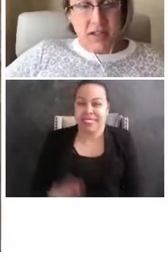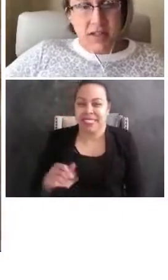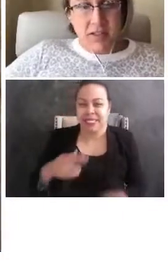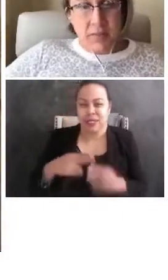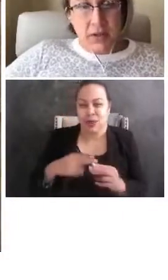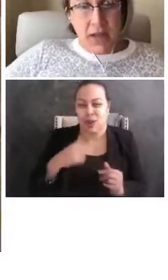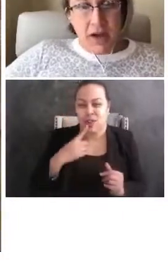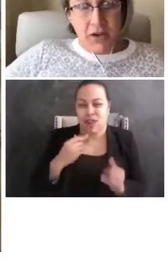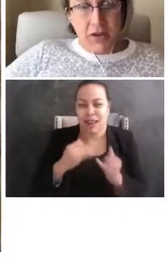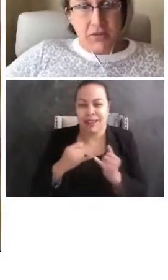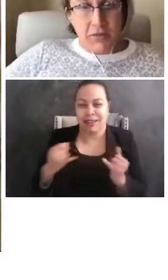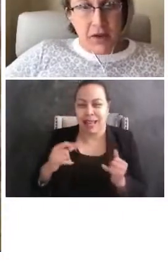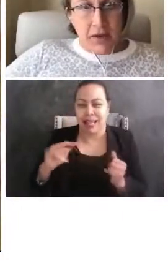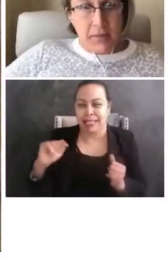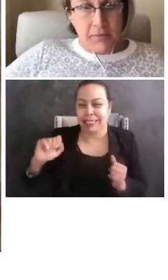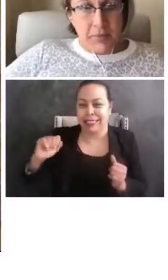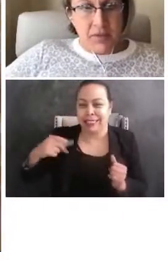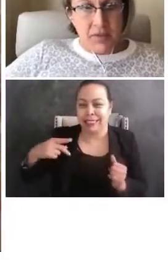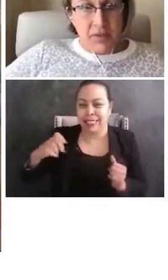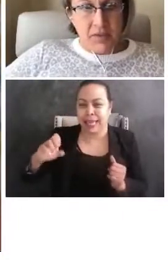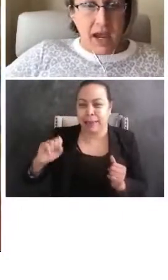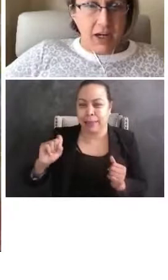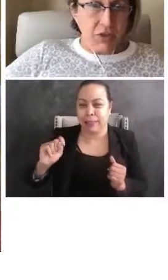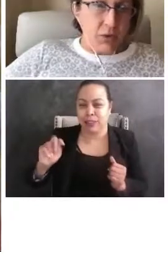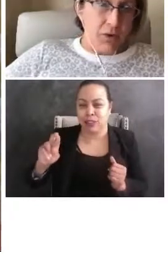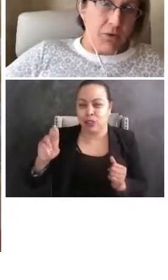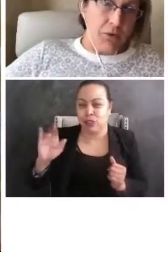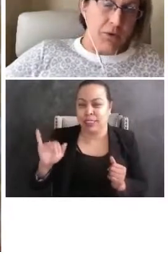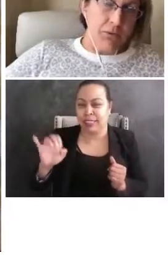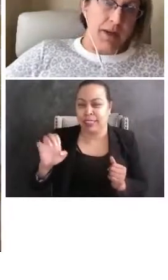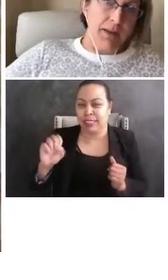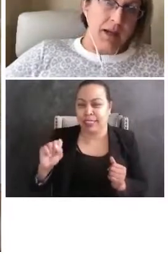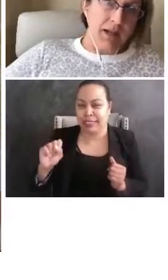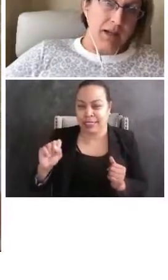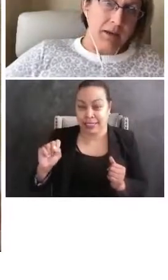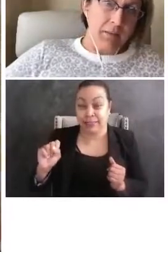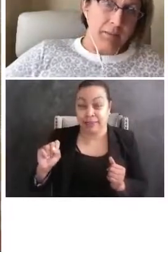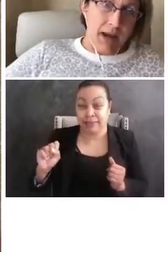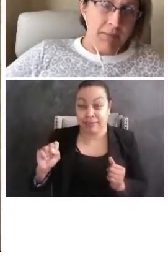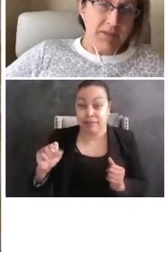It's built out of the actual redlining maps.